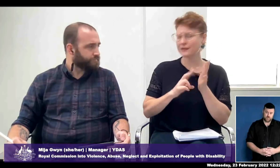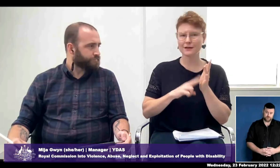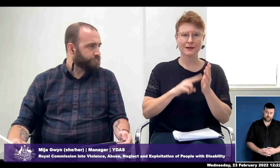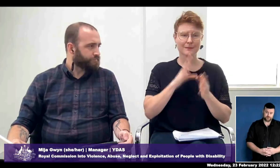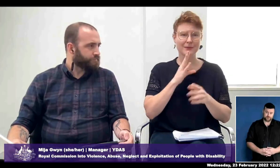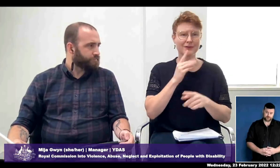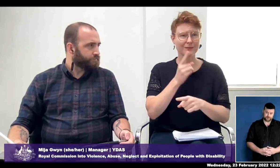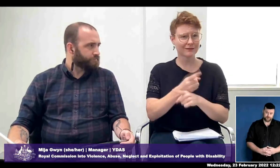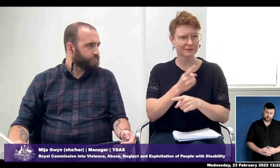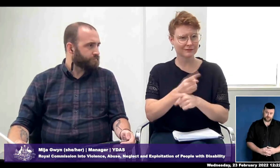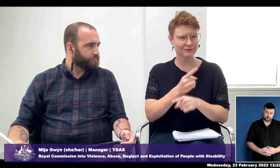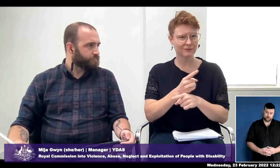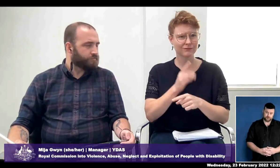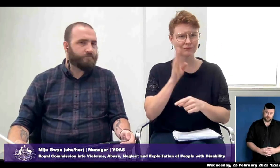managers, as Simon made mention of previously.